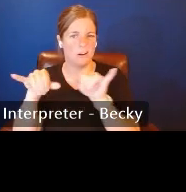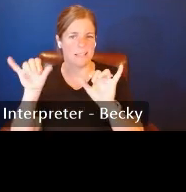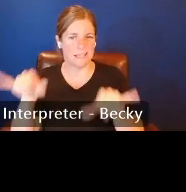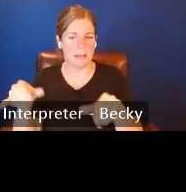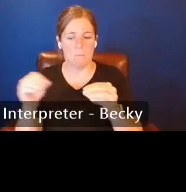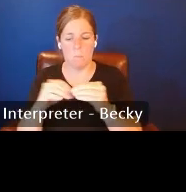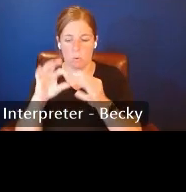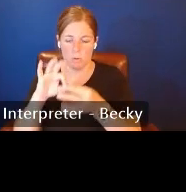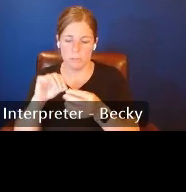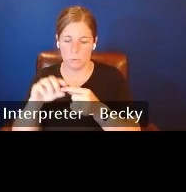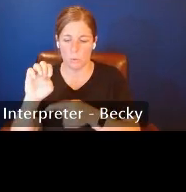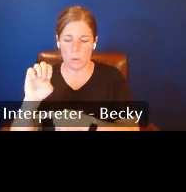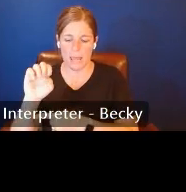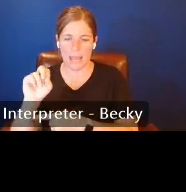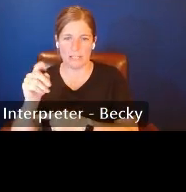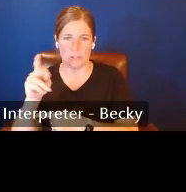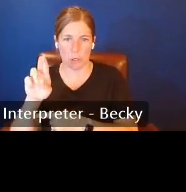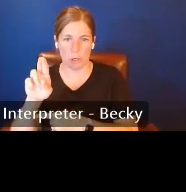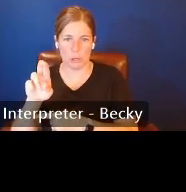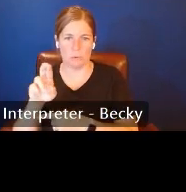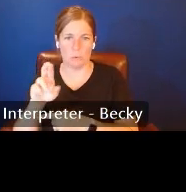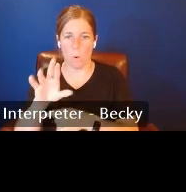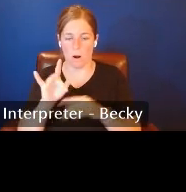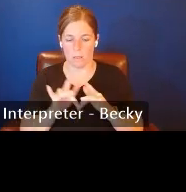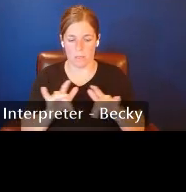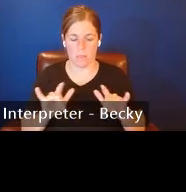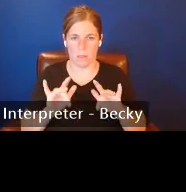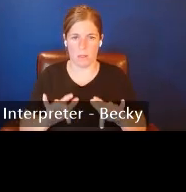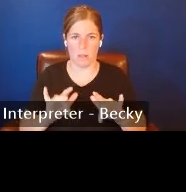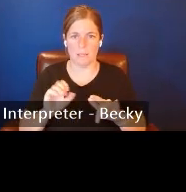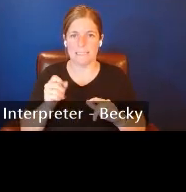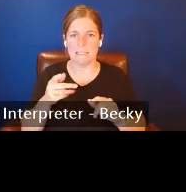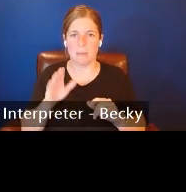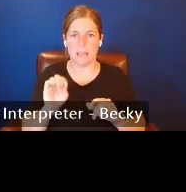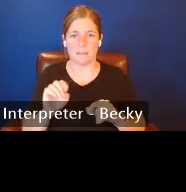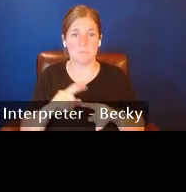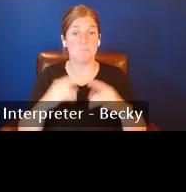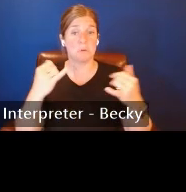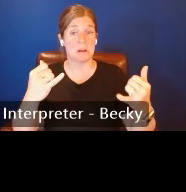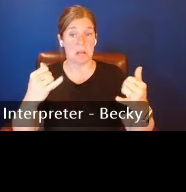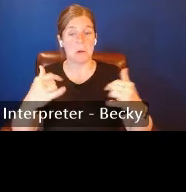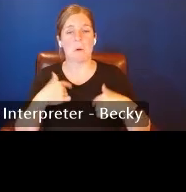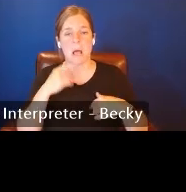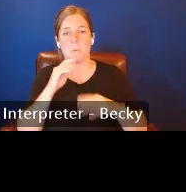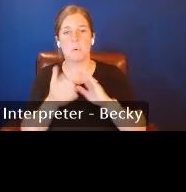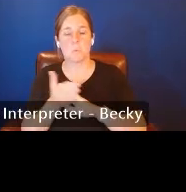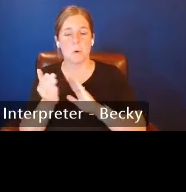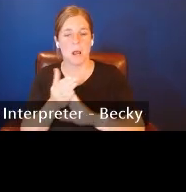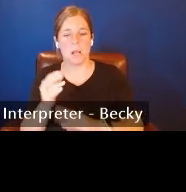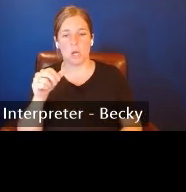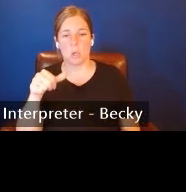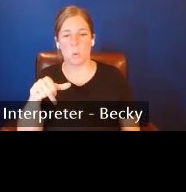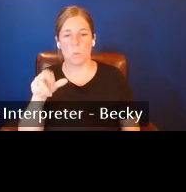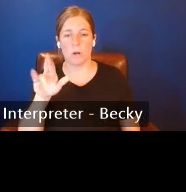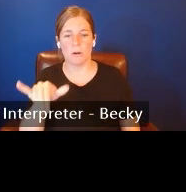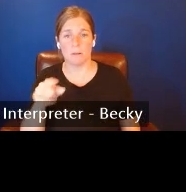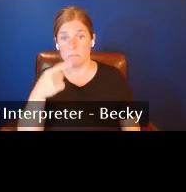key. But at the moment I, for information, will run a query. And if you want to hit I real quick. Sure.